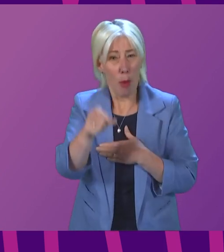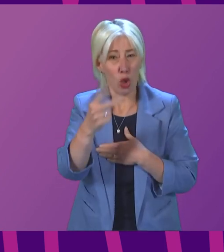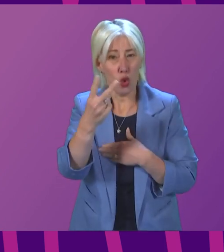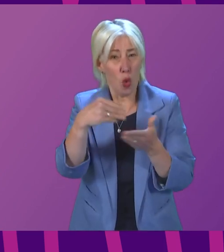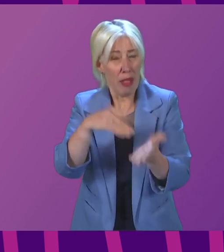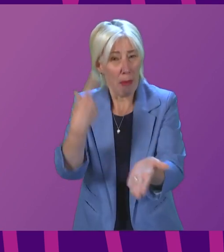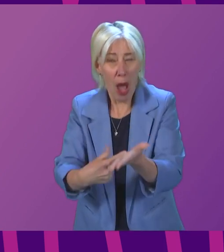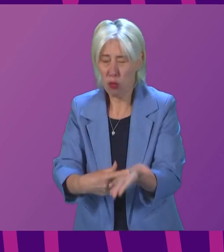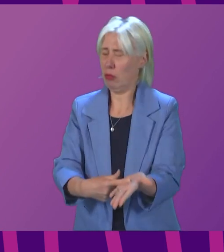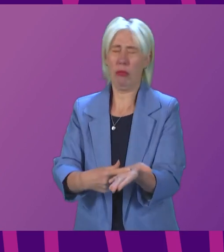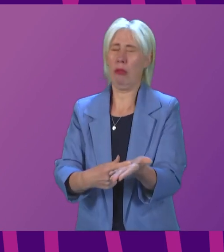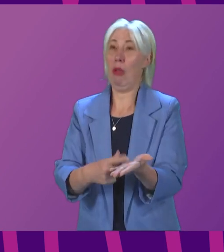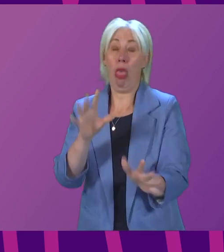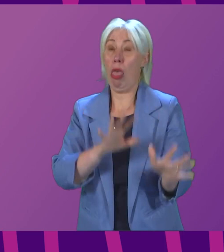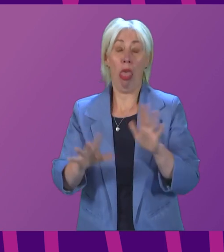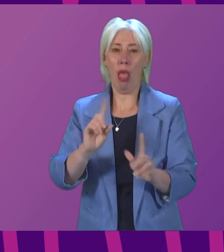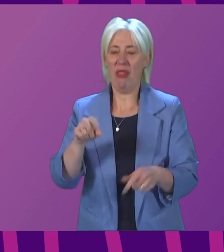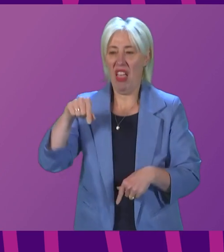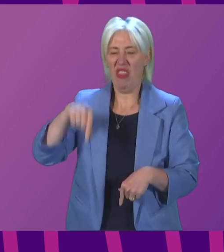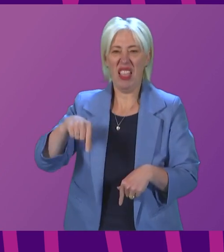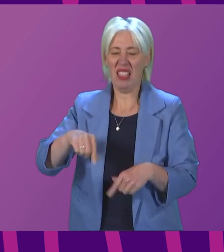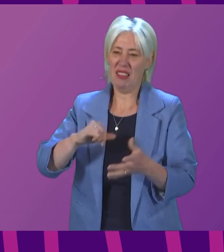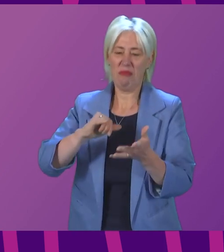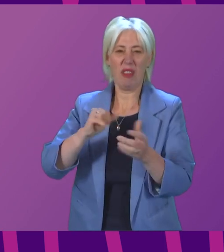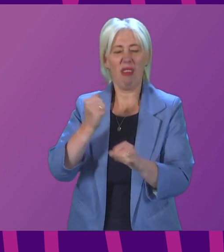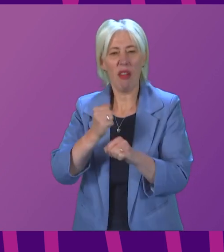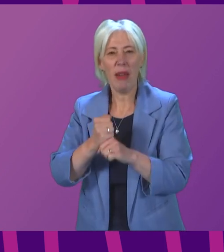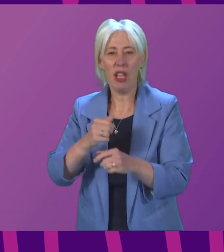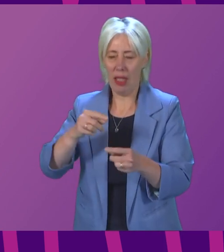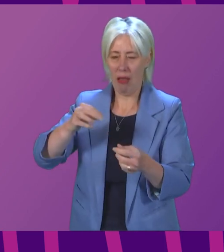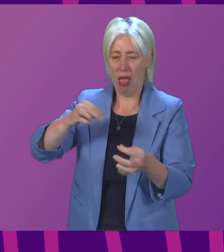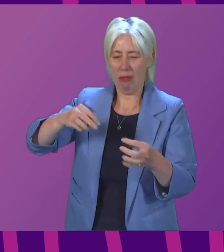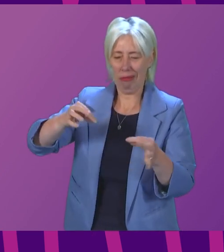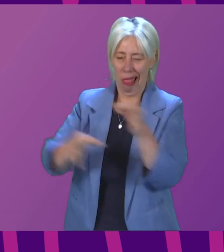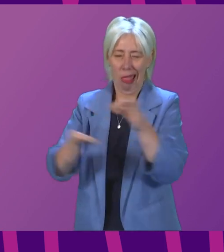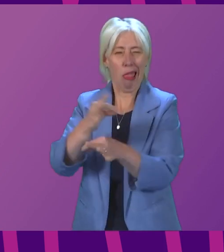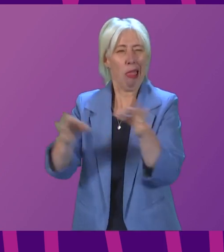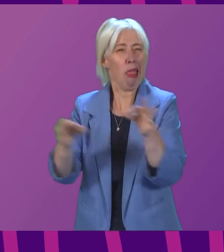This Government and this First Minister are all about spin and PR, while the public pays the bill.